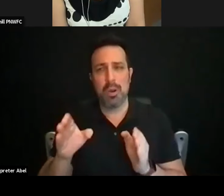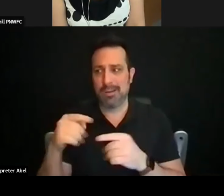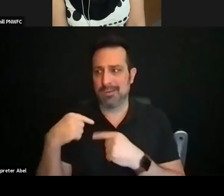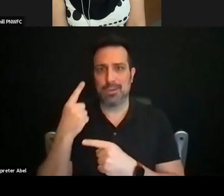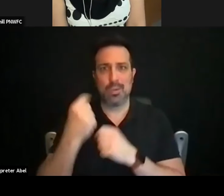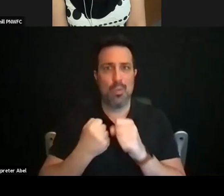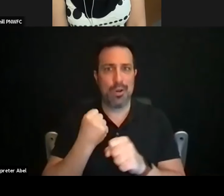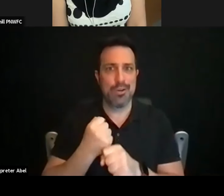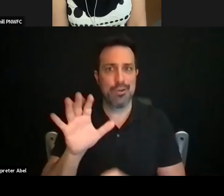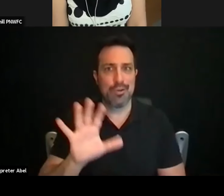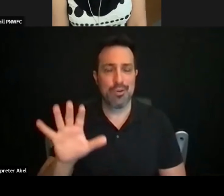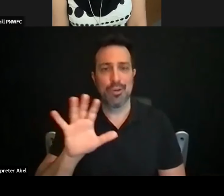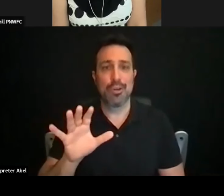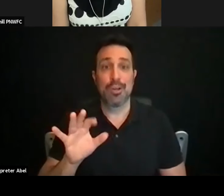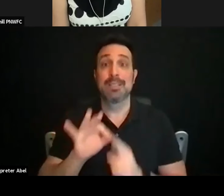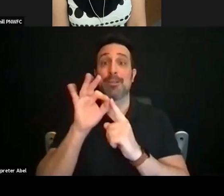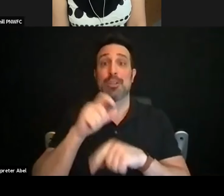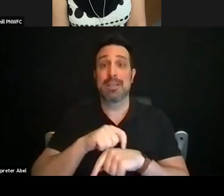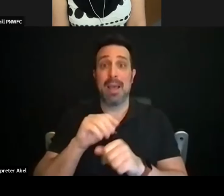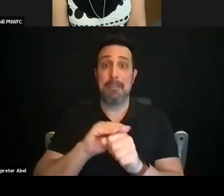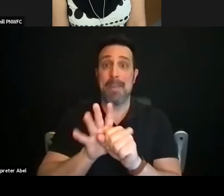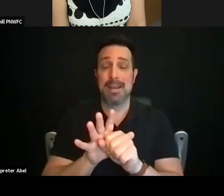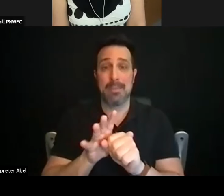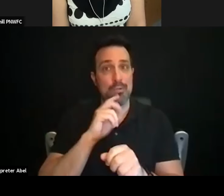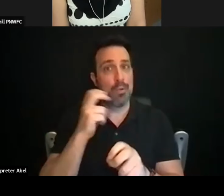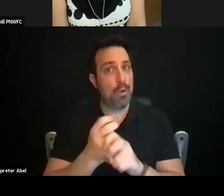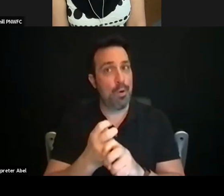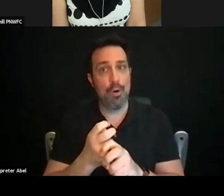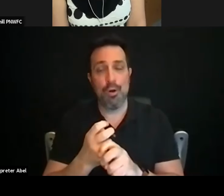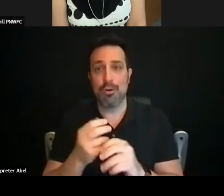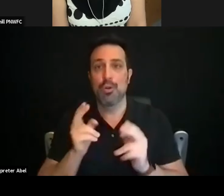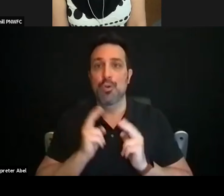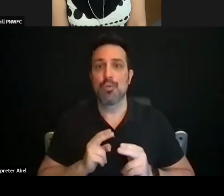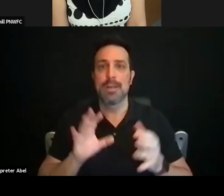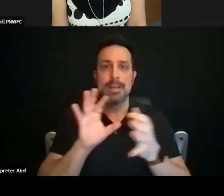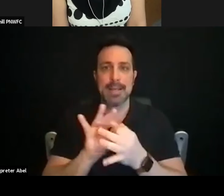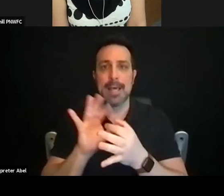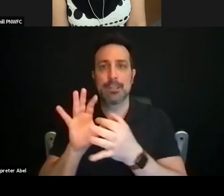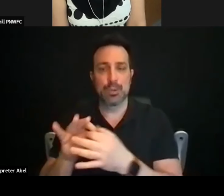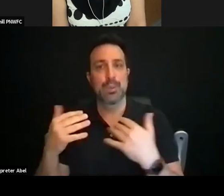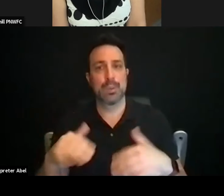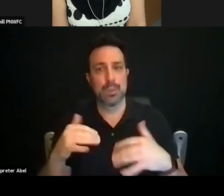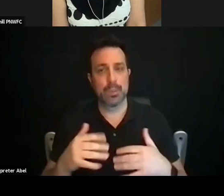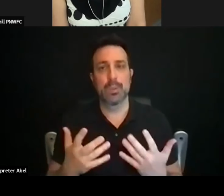a lot. But I think the biggest challenge for me is I'm fairly new to organizing starting in the last year or